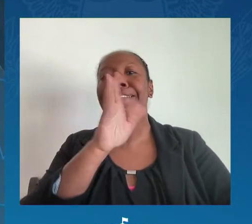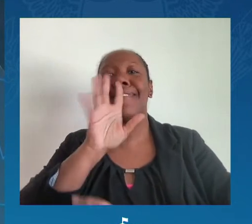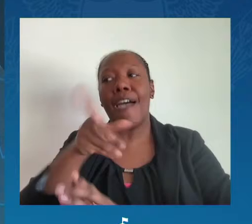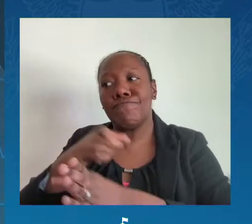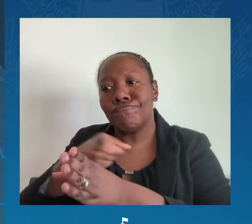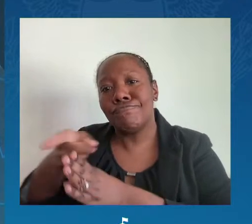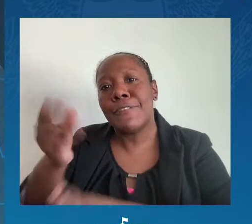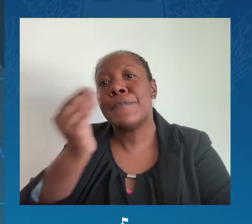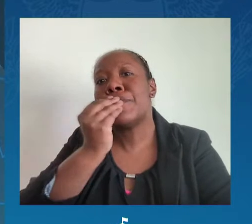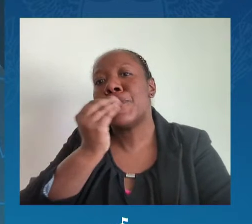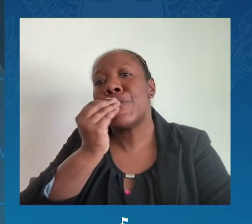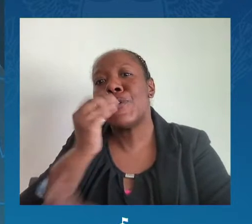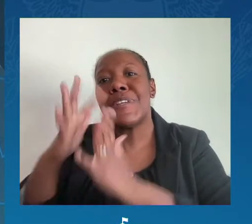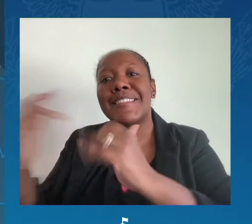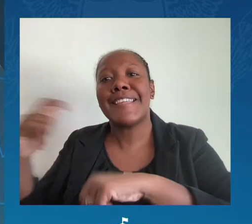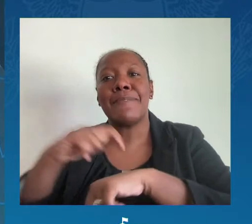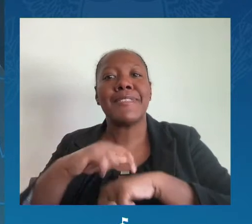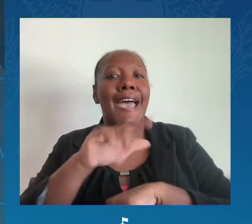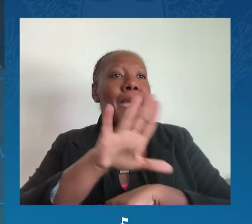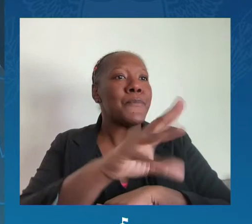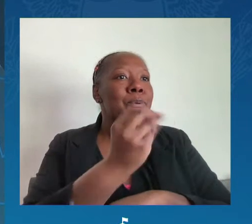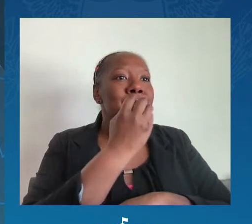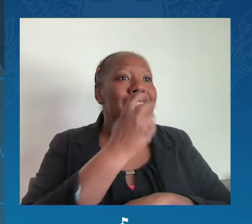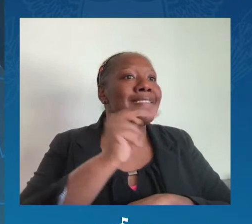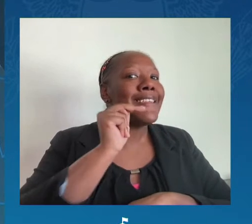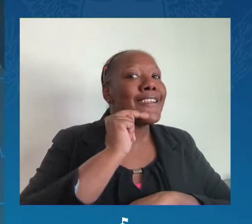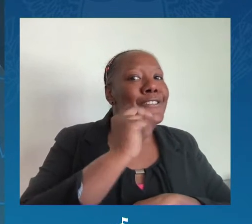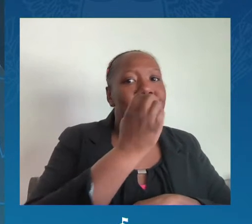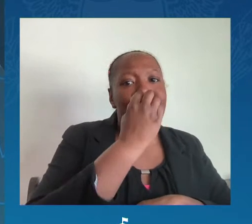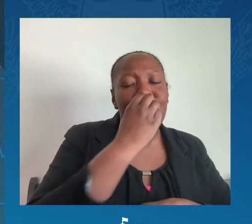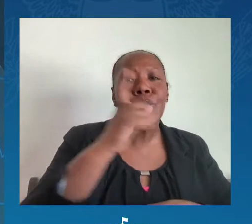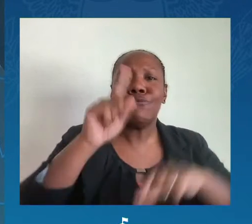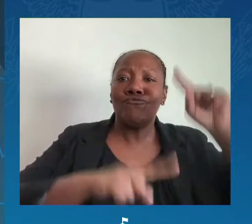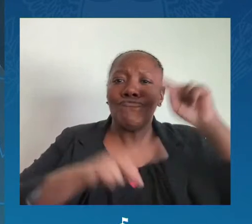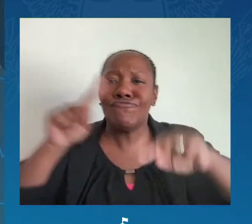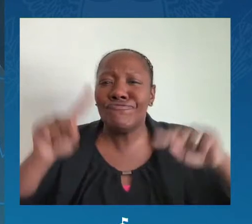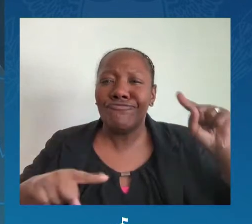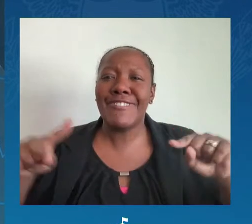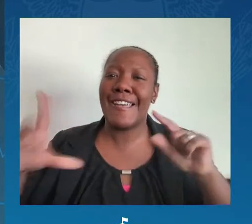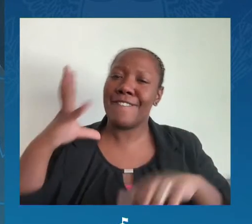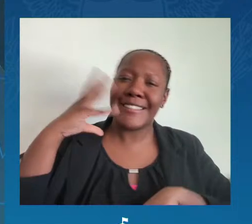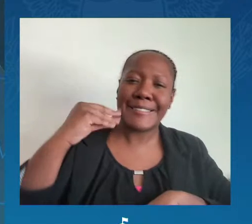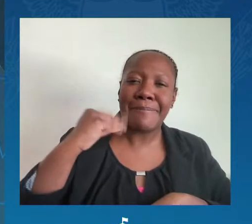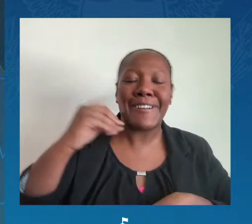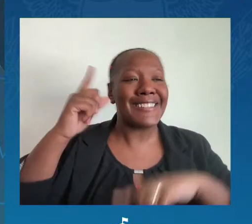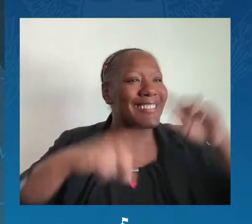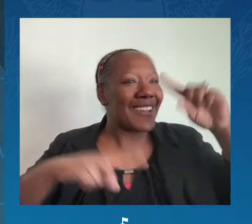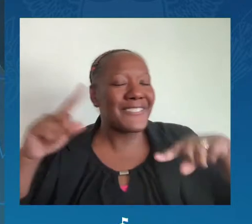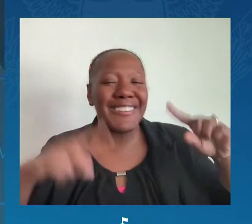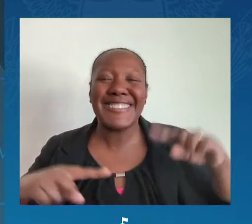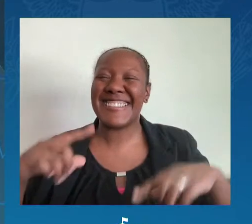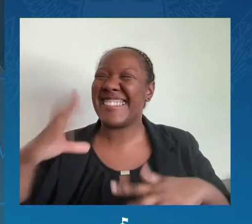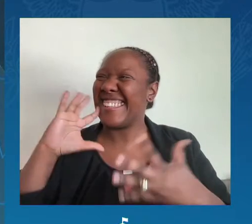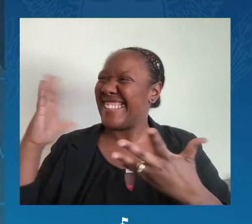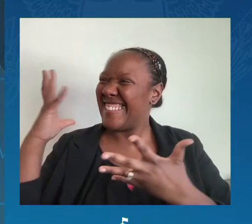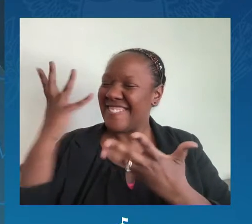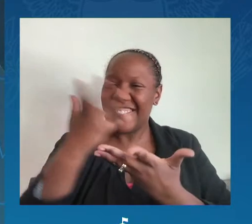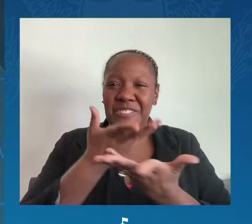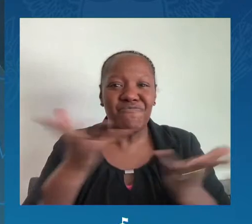that you would have foods from Nigeria. So it spoke to the diversity of experiences that Africans bring to this country all the time.